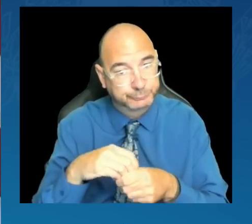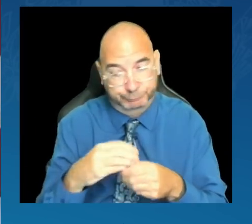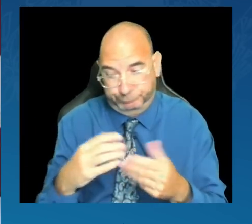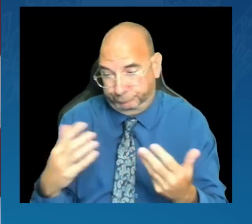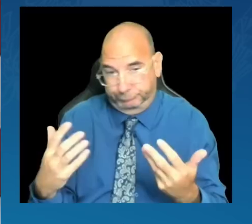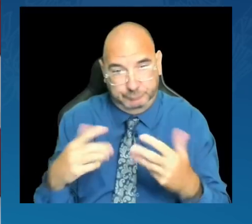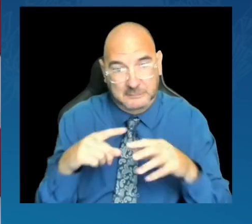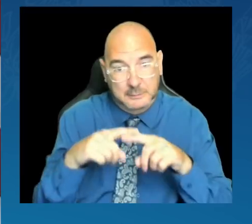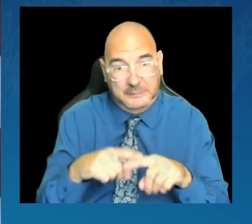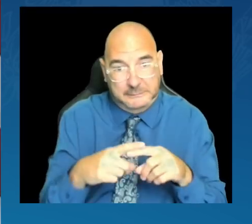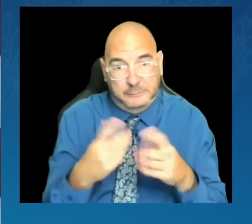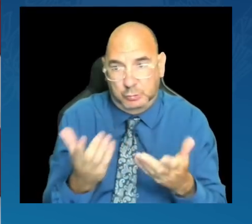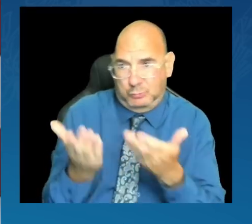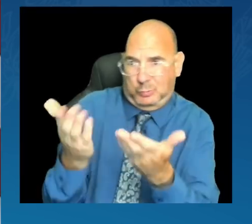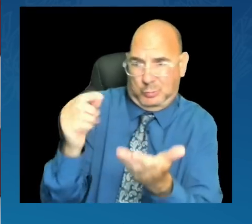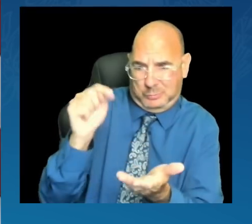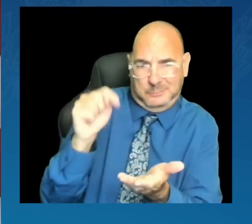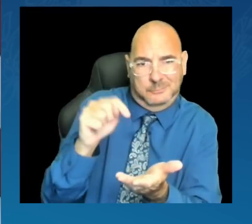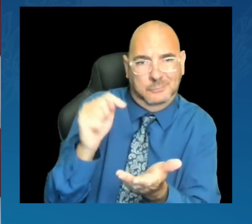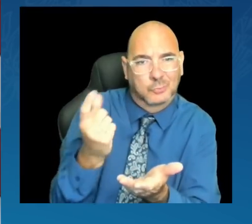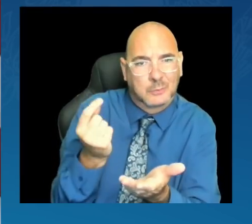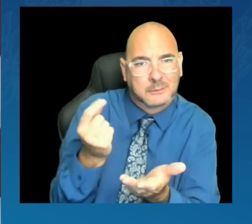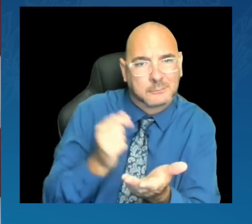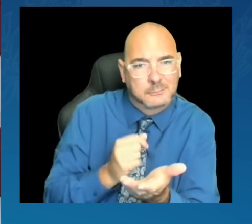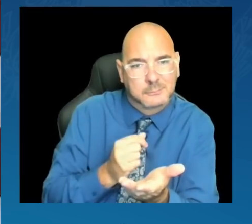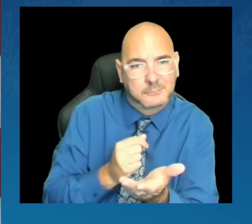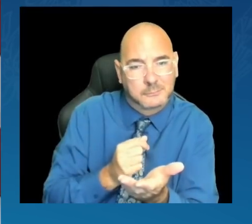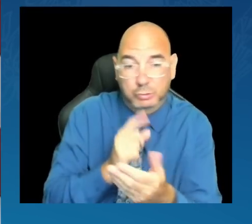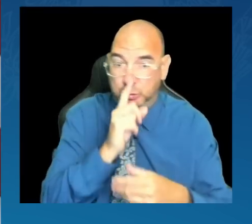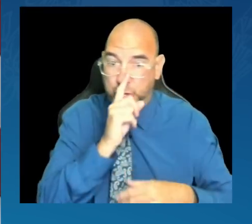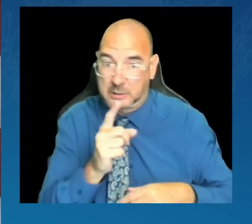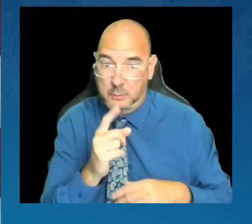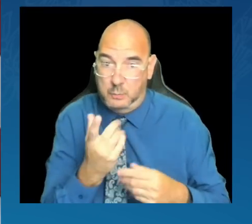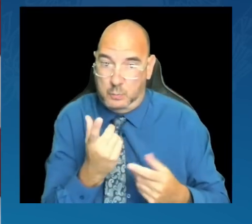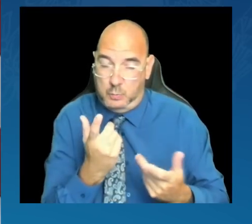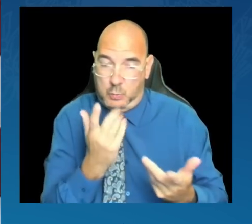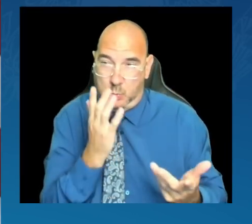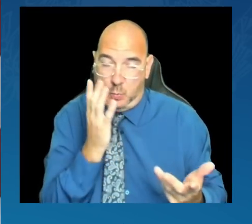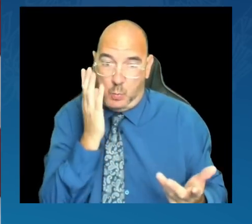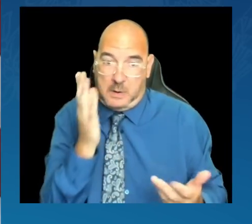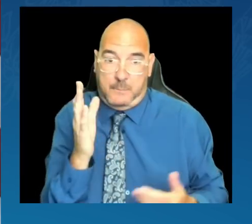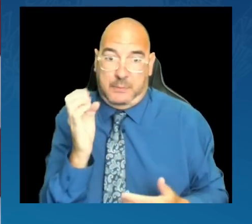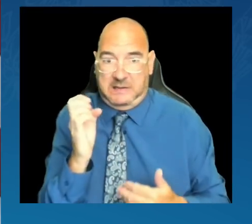what essentially will be a ban on abortion for women.